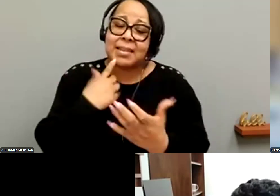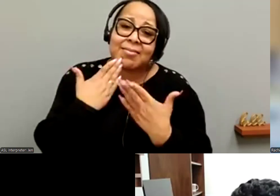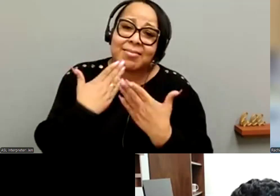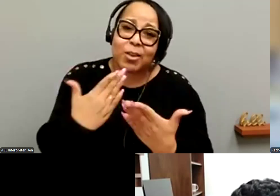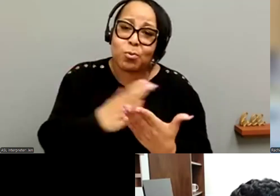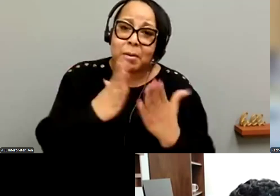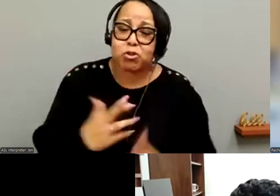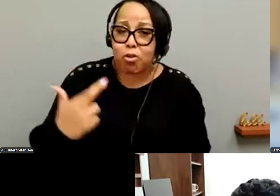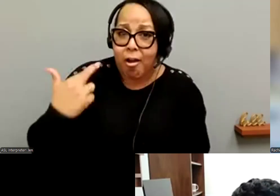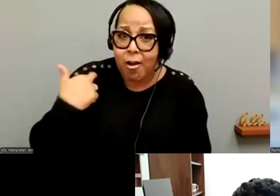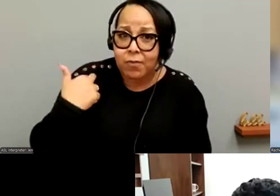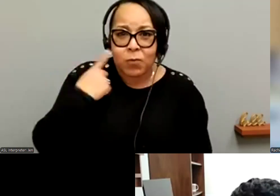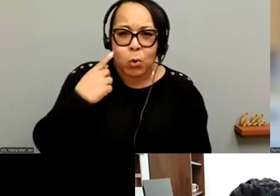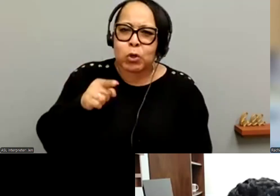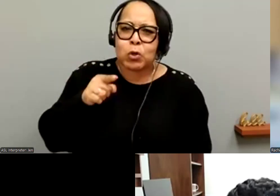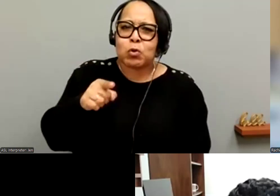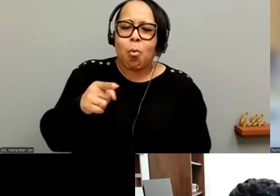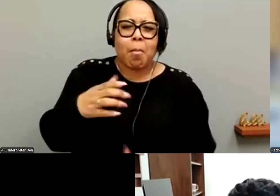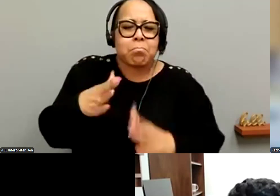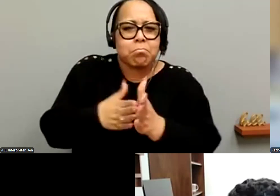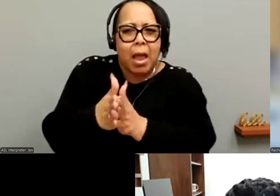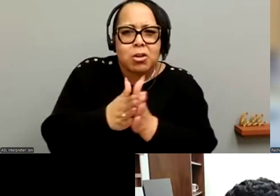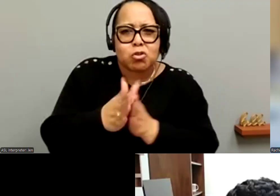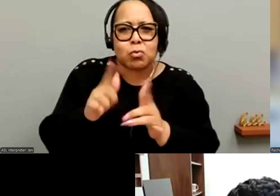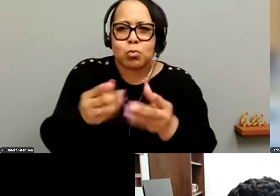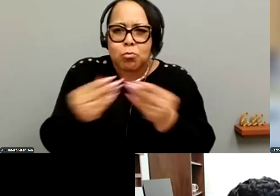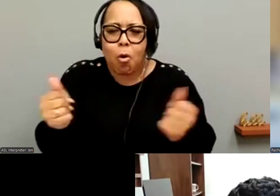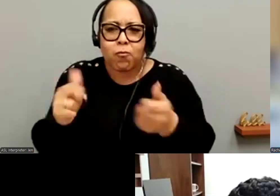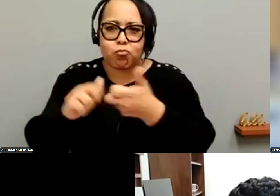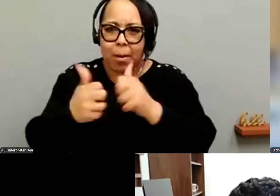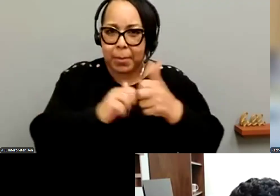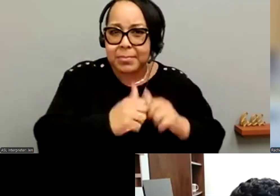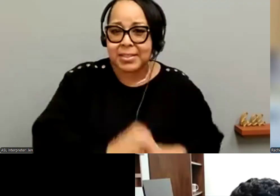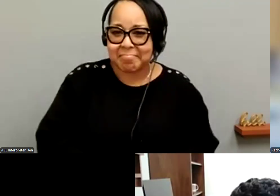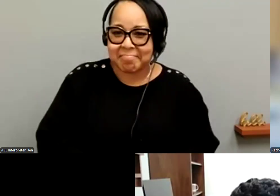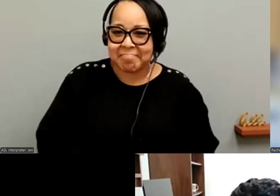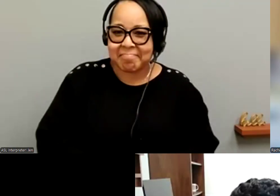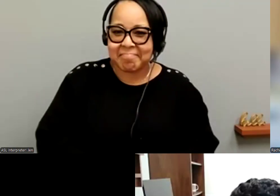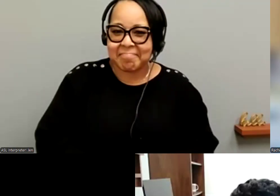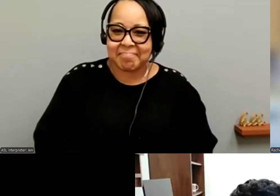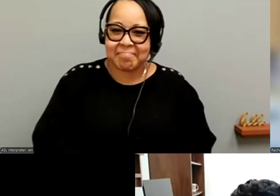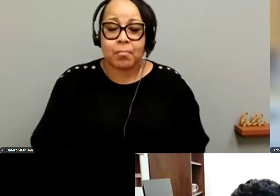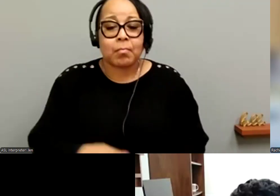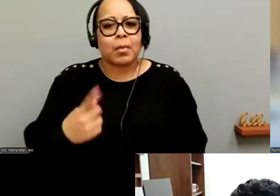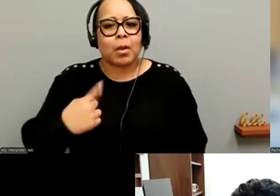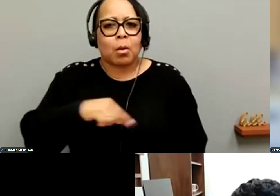13:08:44 Arfa, for your passion to solve 13:08:47 problems. We cannot solve